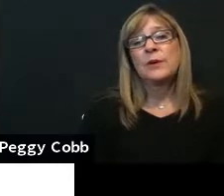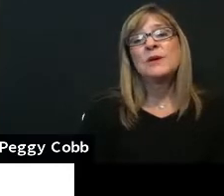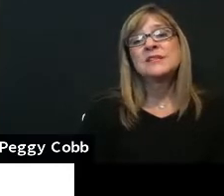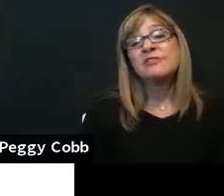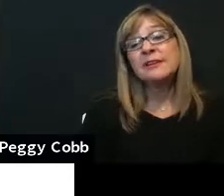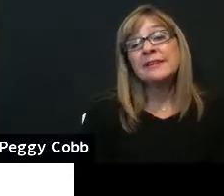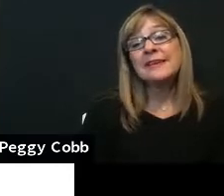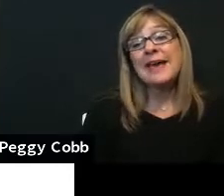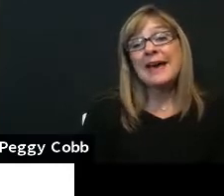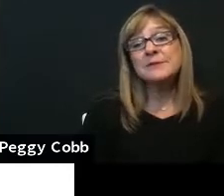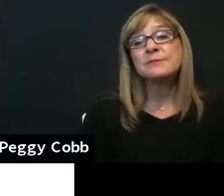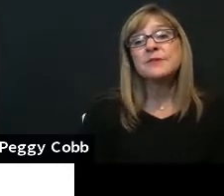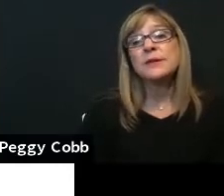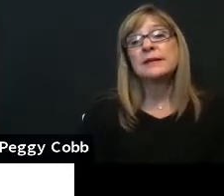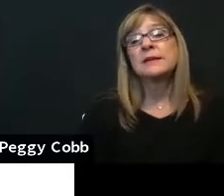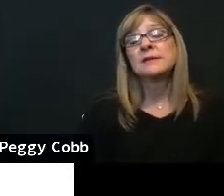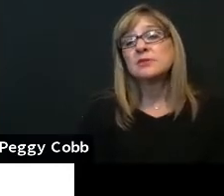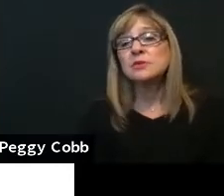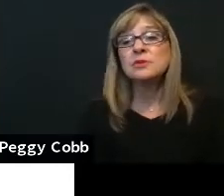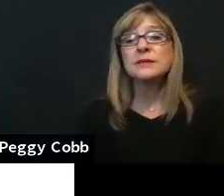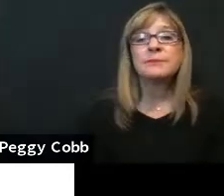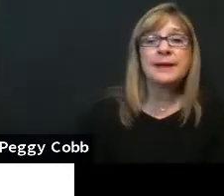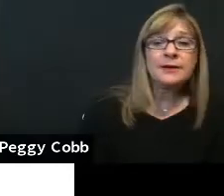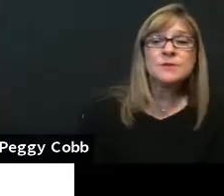We want to fill in the gaps between school and parents.